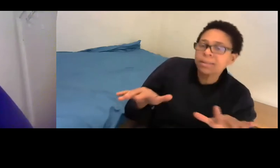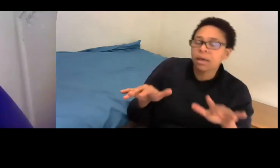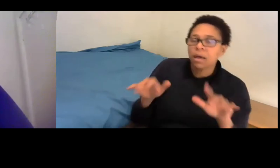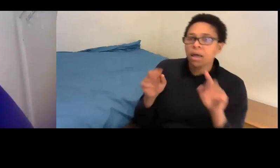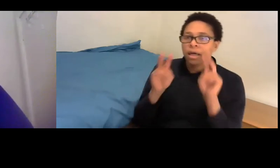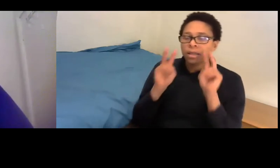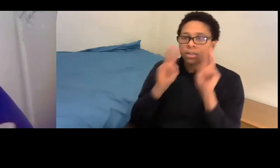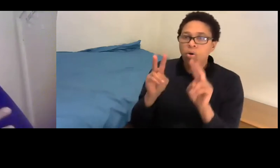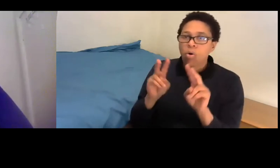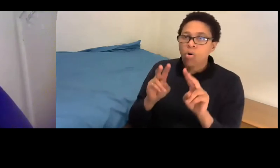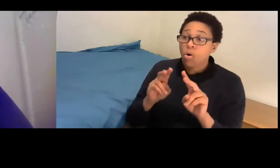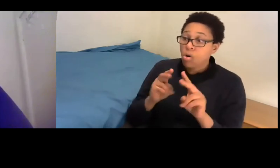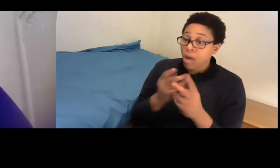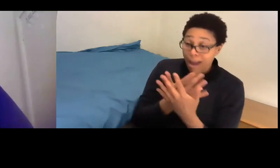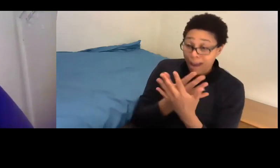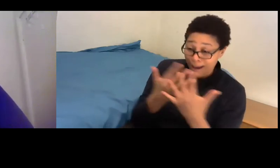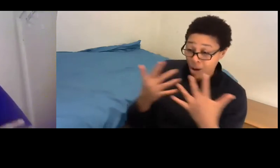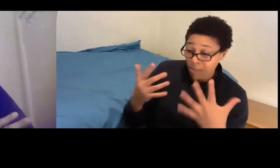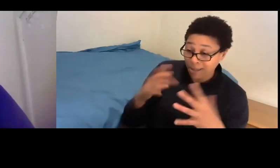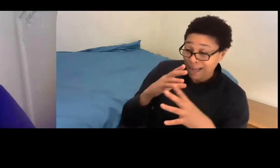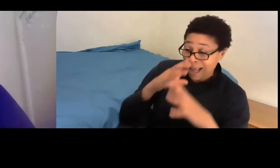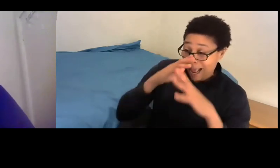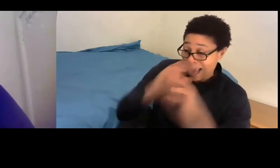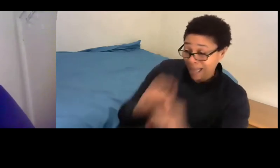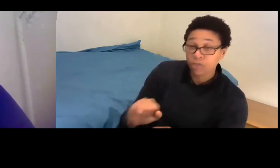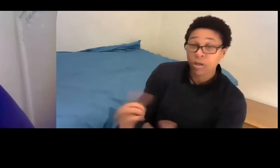During that time, this is the month before the election of